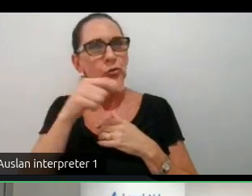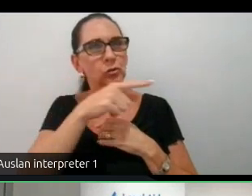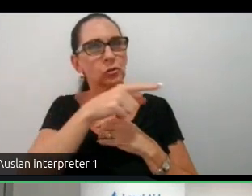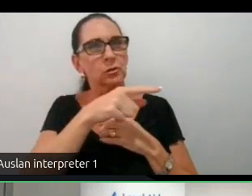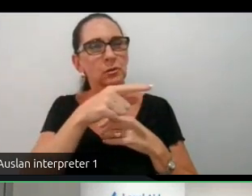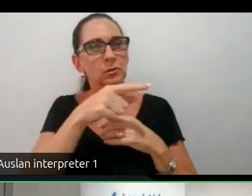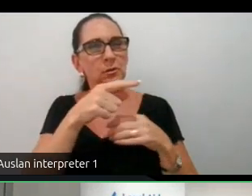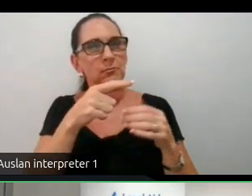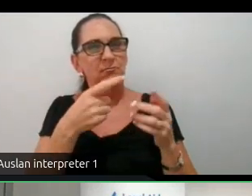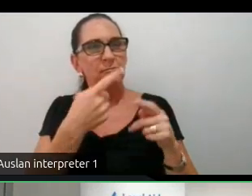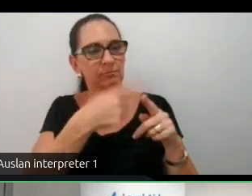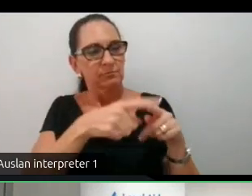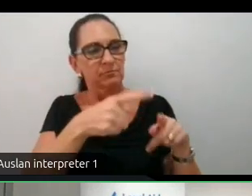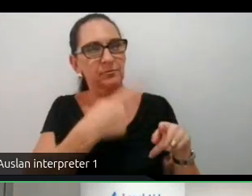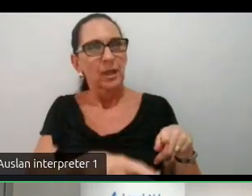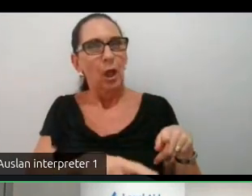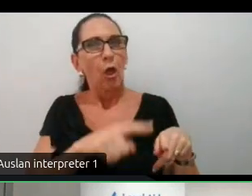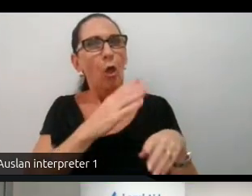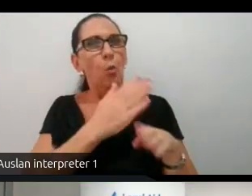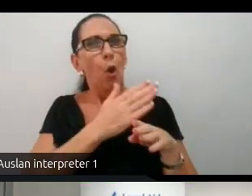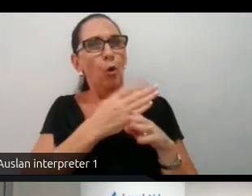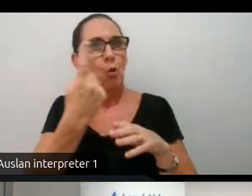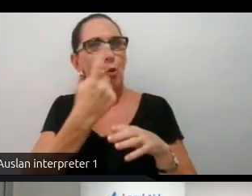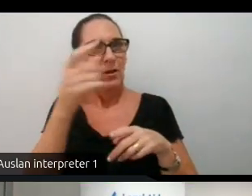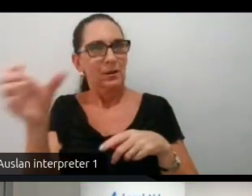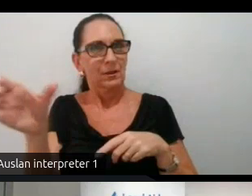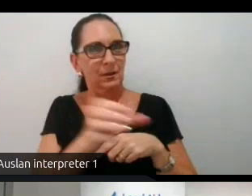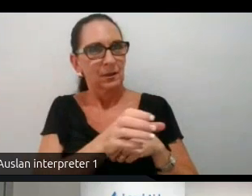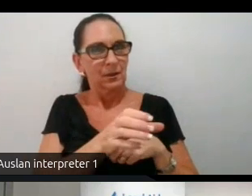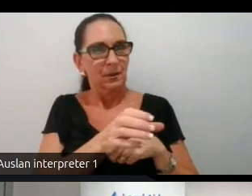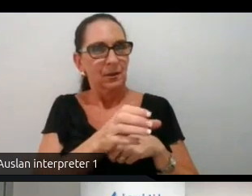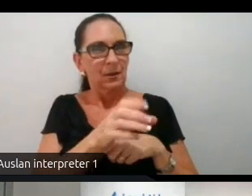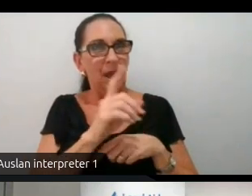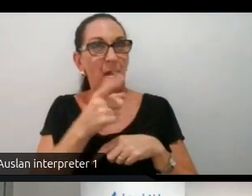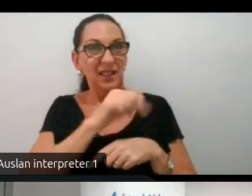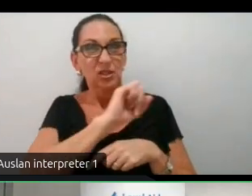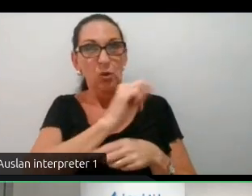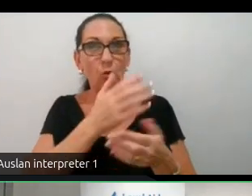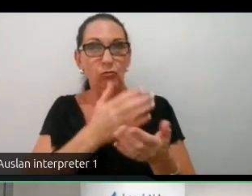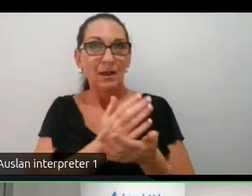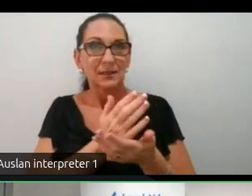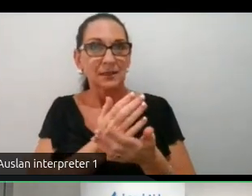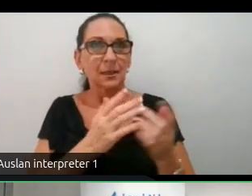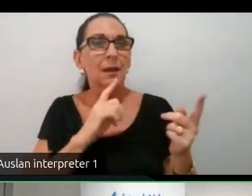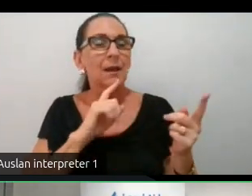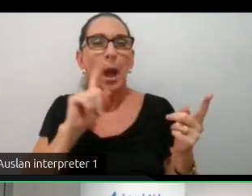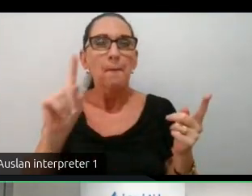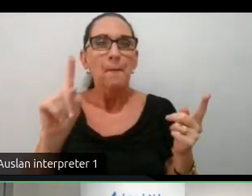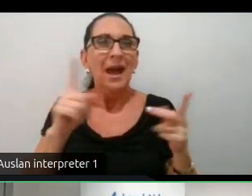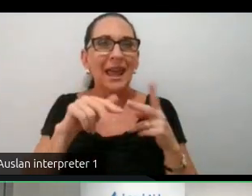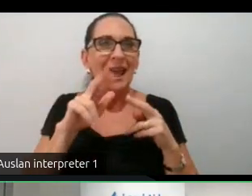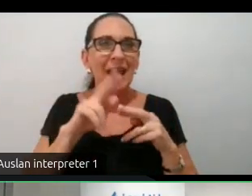to sign off that you're happy with the work. Yeah. No, but that's your right. That's right. But even